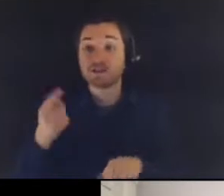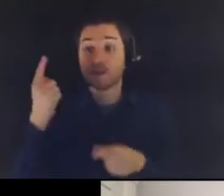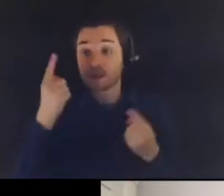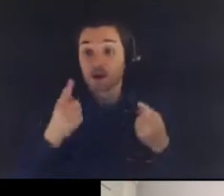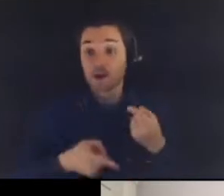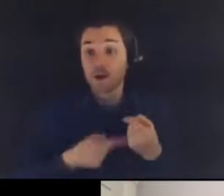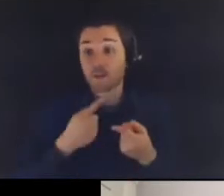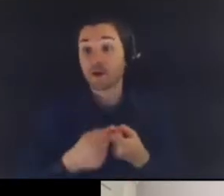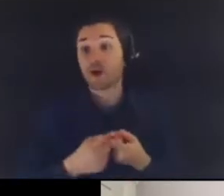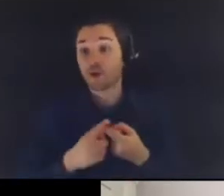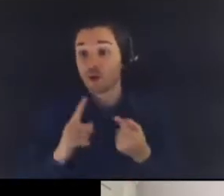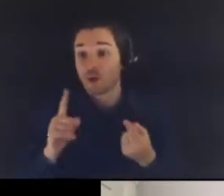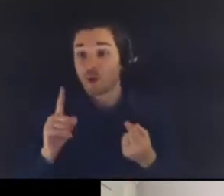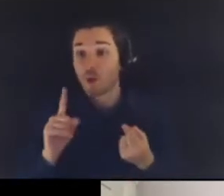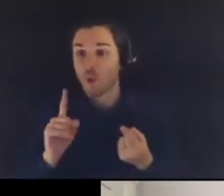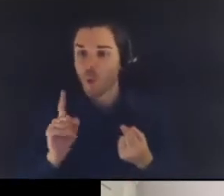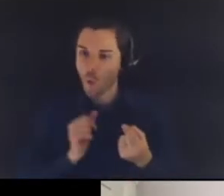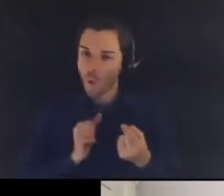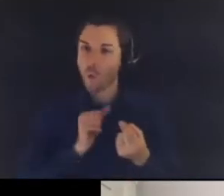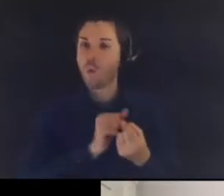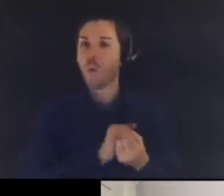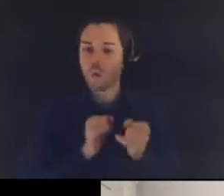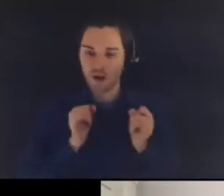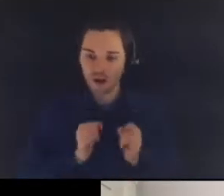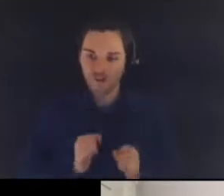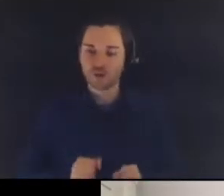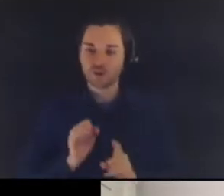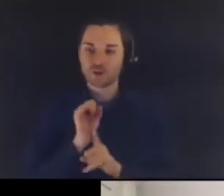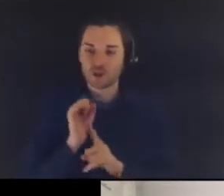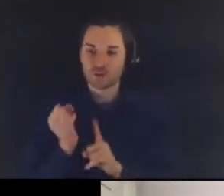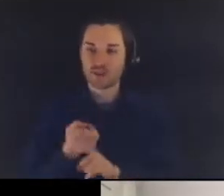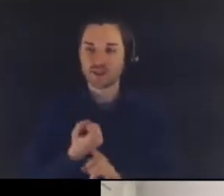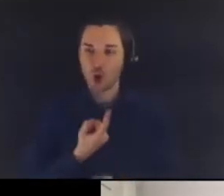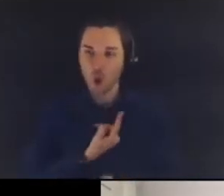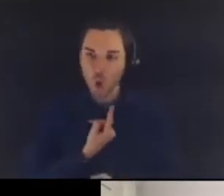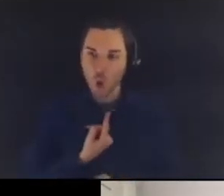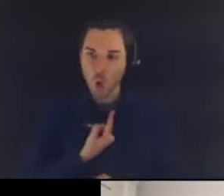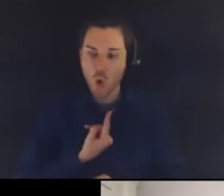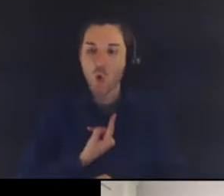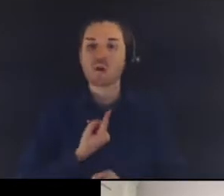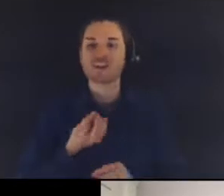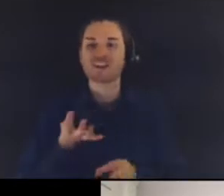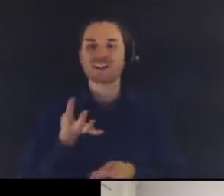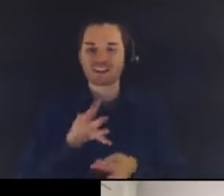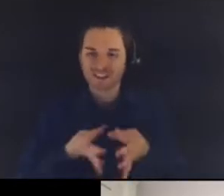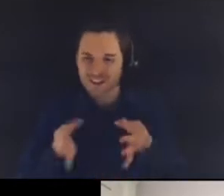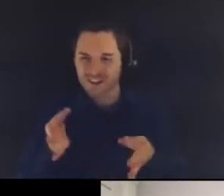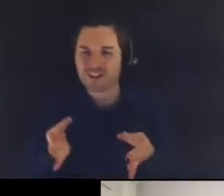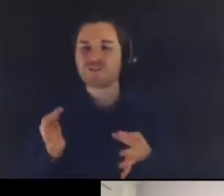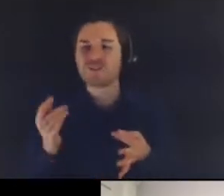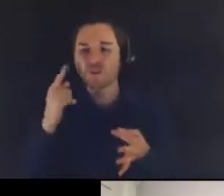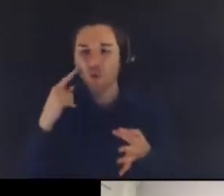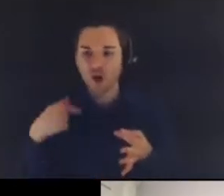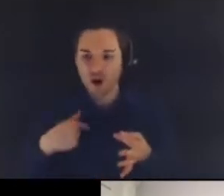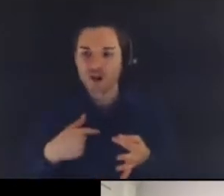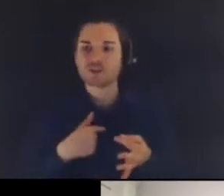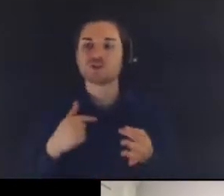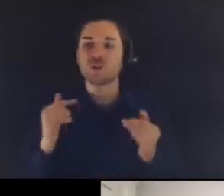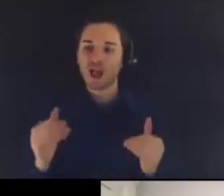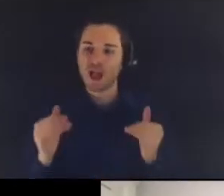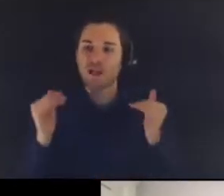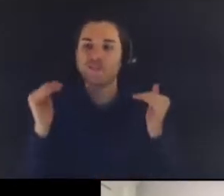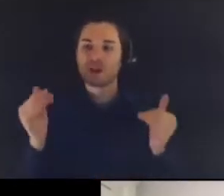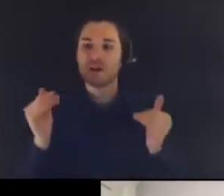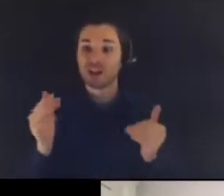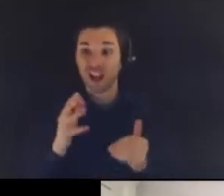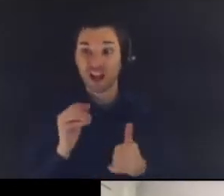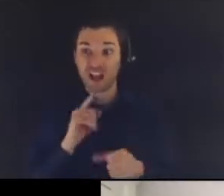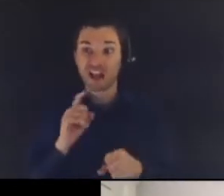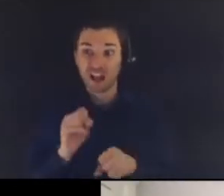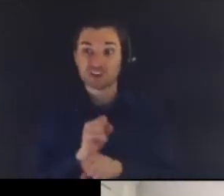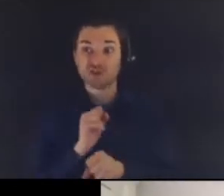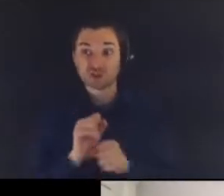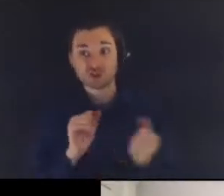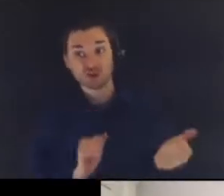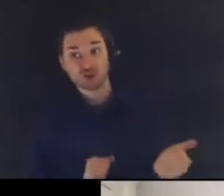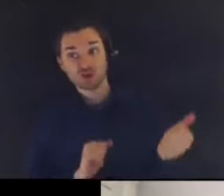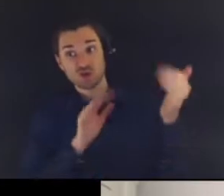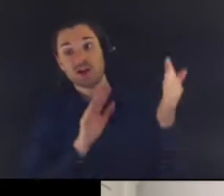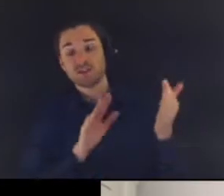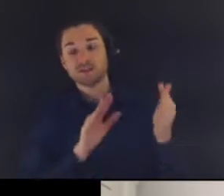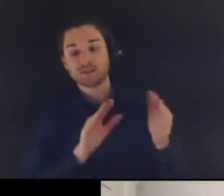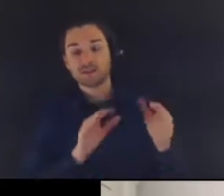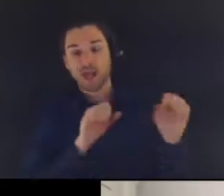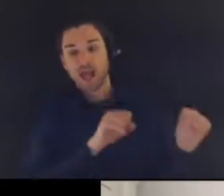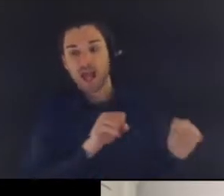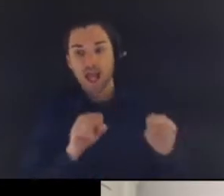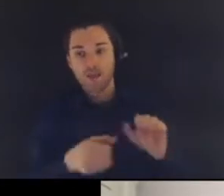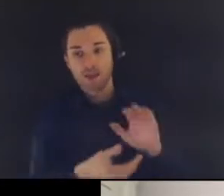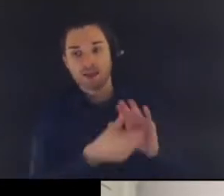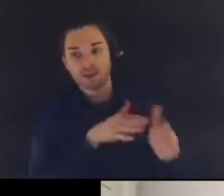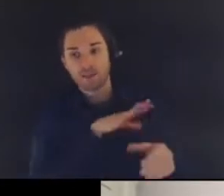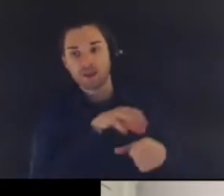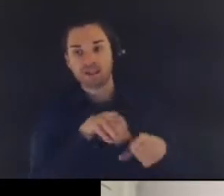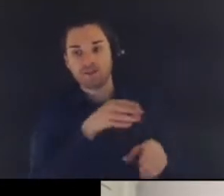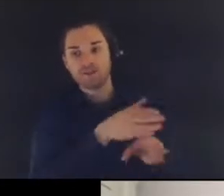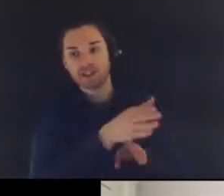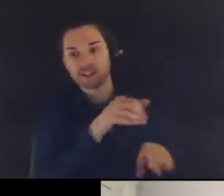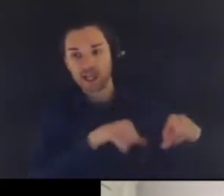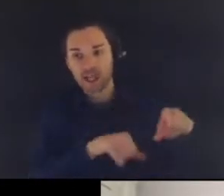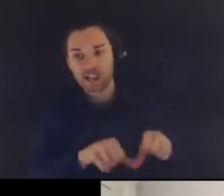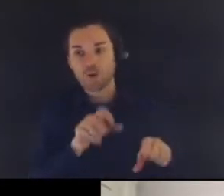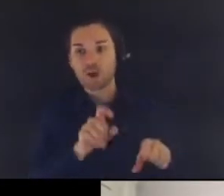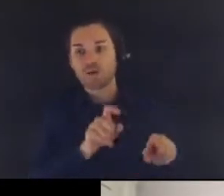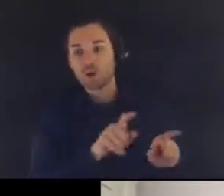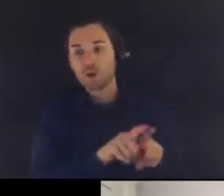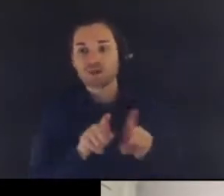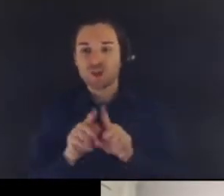say, I m an exception and this is why I deserve this . Different people have different ways